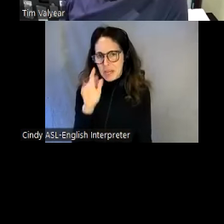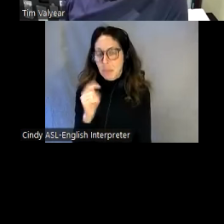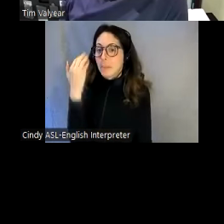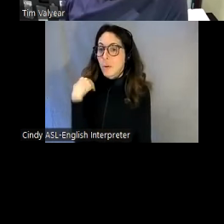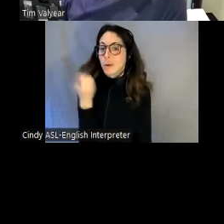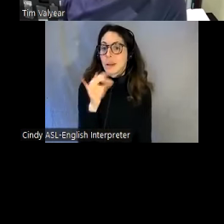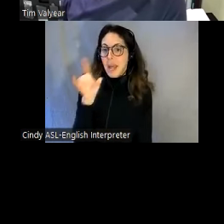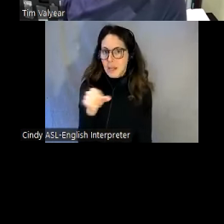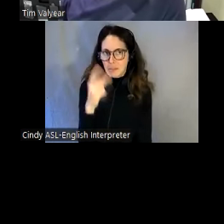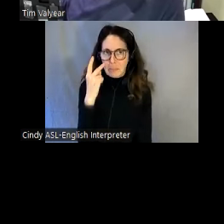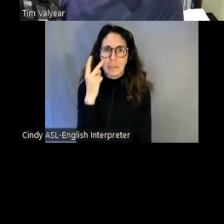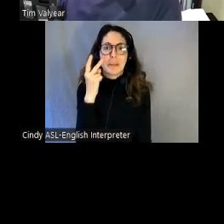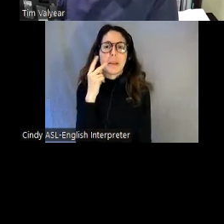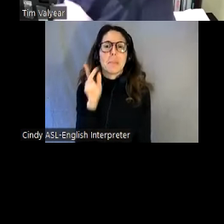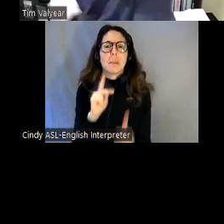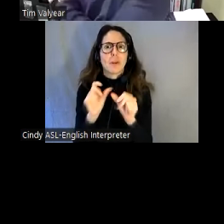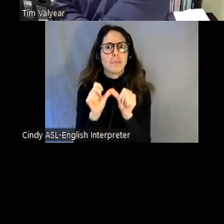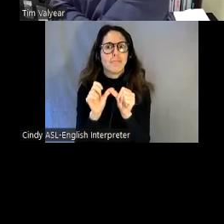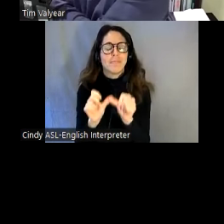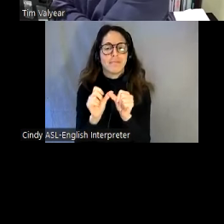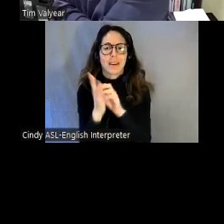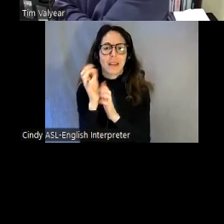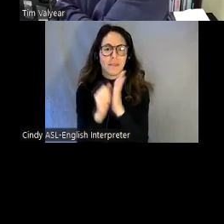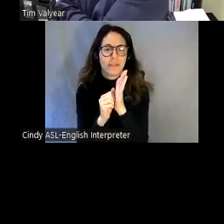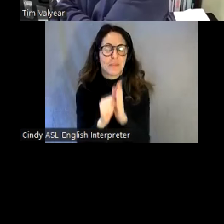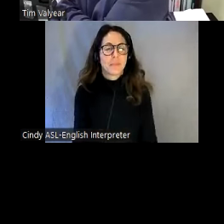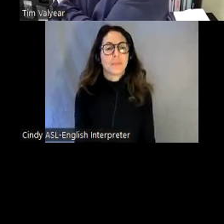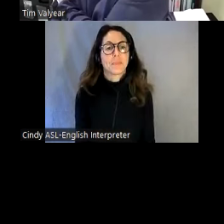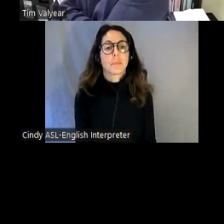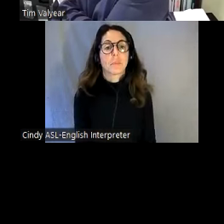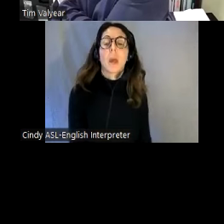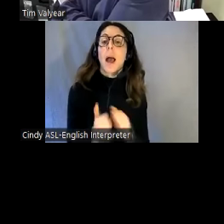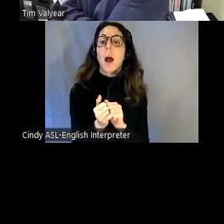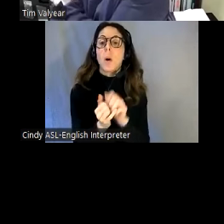wash or reuse disposable gloves. I used to see that in